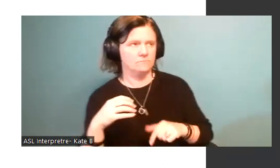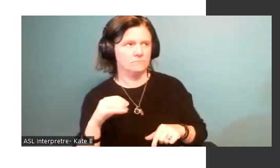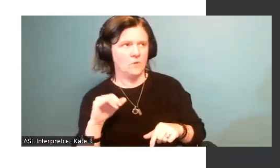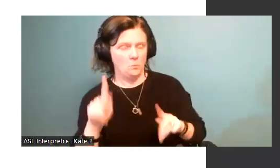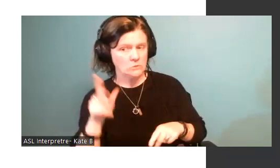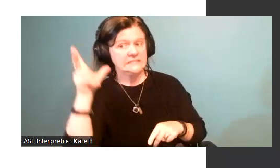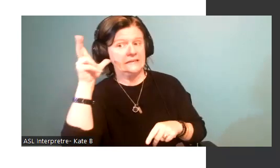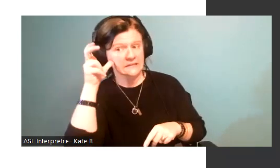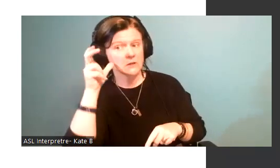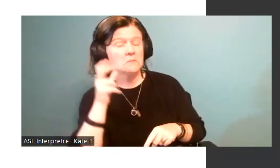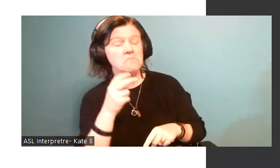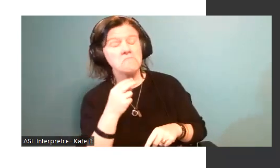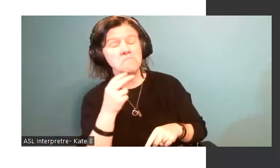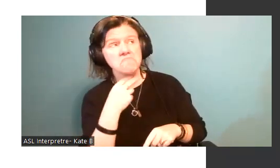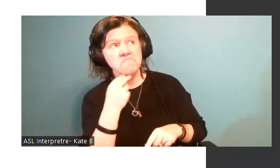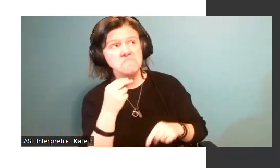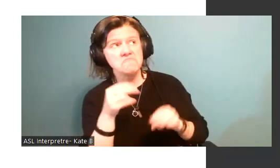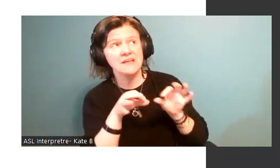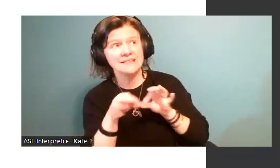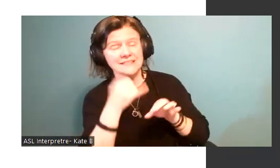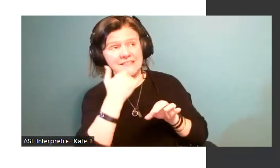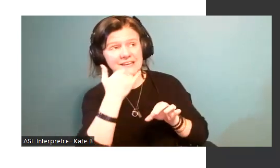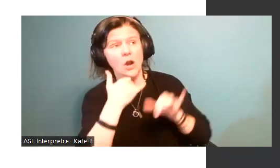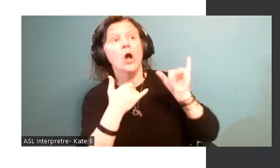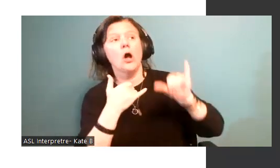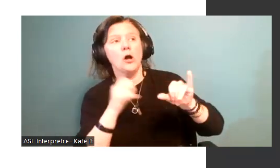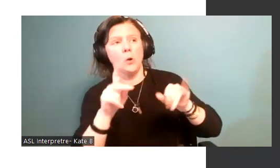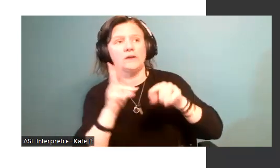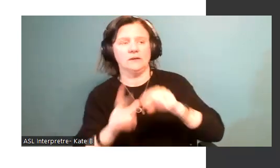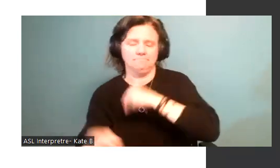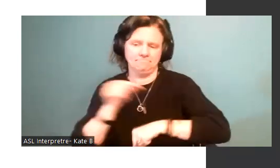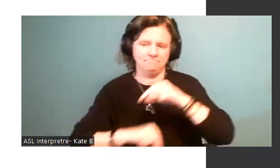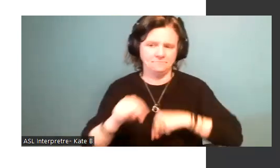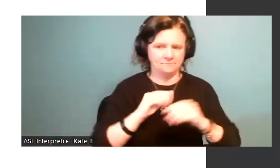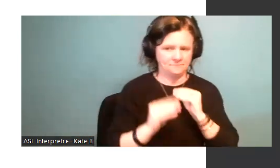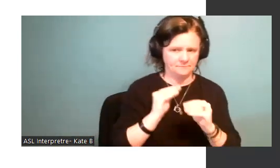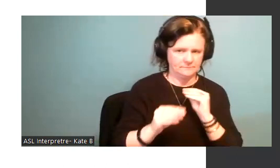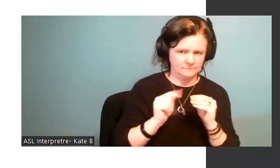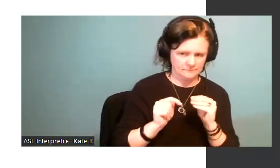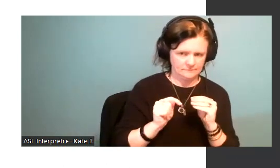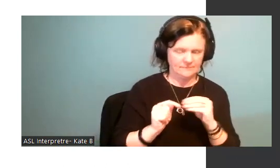a phone number and a missed digital. The error validation kicks in and it switches the ARIA